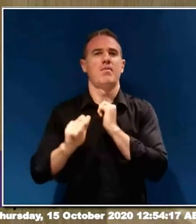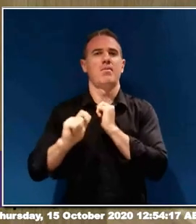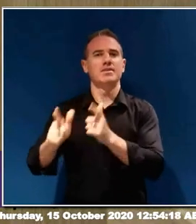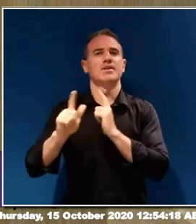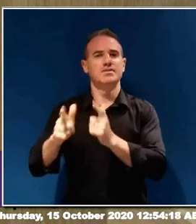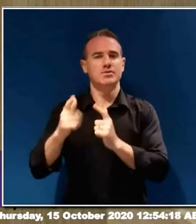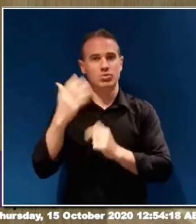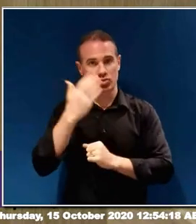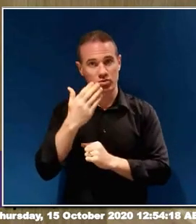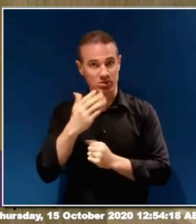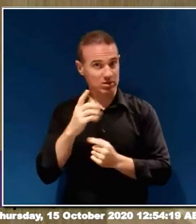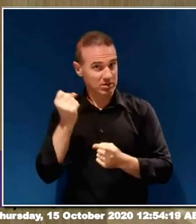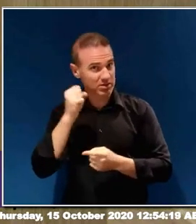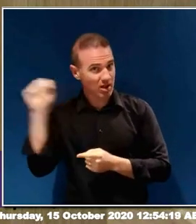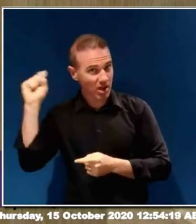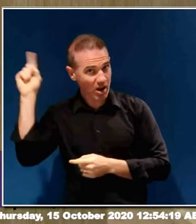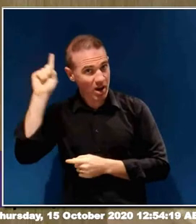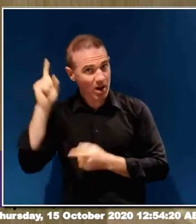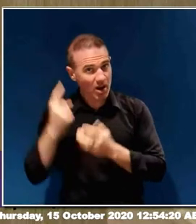Certainly they're we're seeing those behaviours